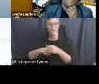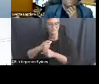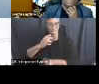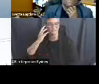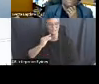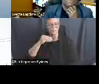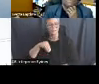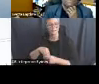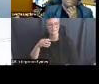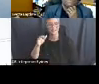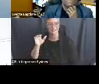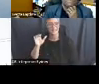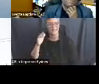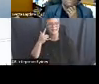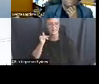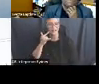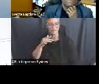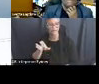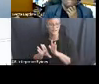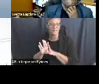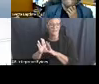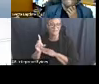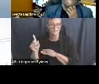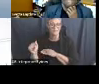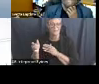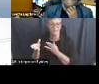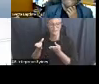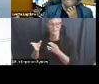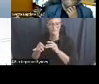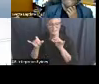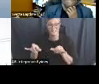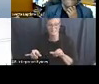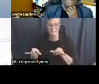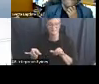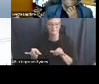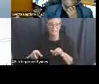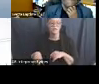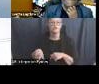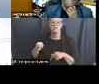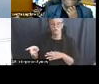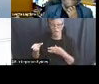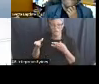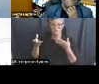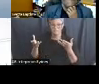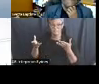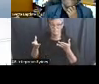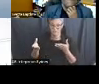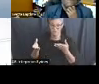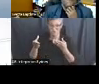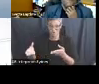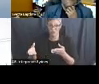in almost every role that you can imagine. She has served as a direct support staff at six bed group